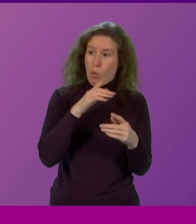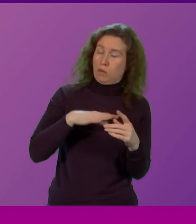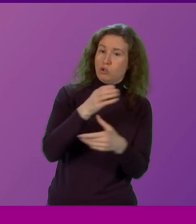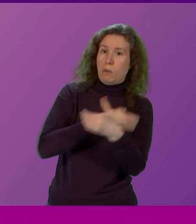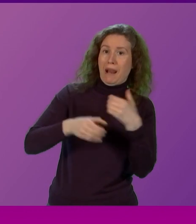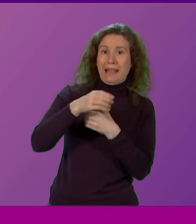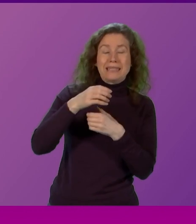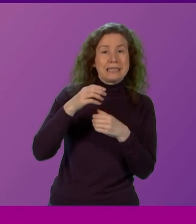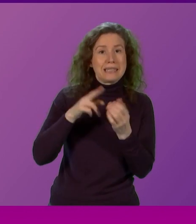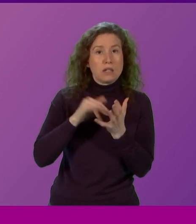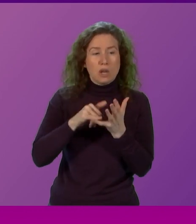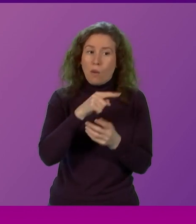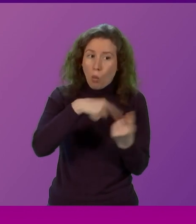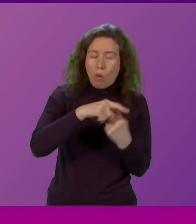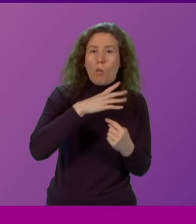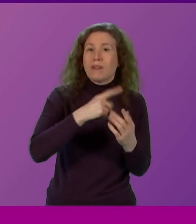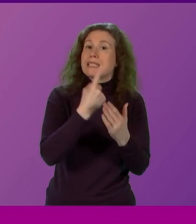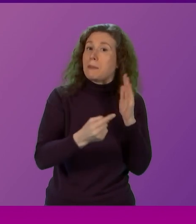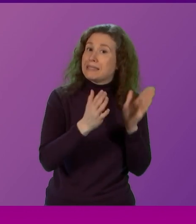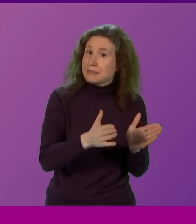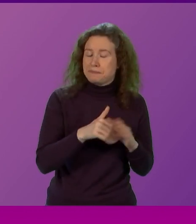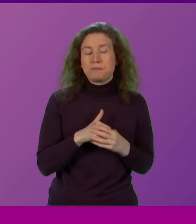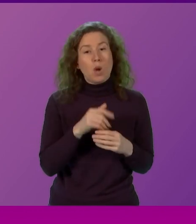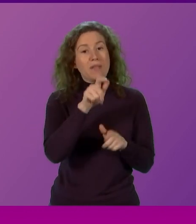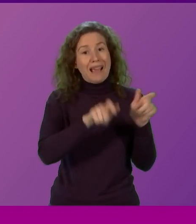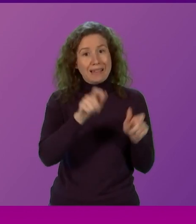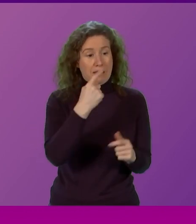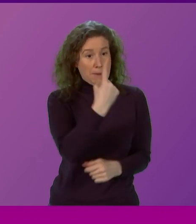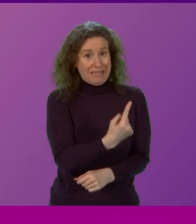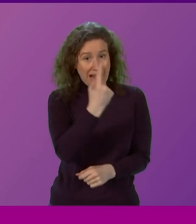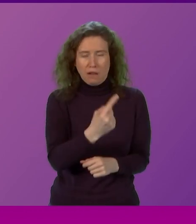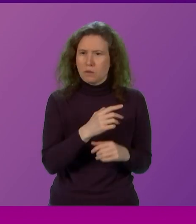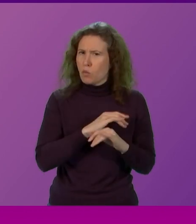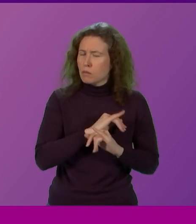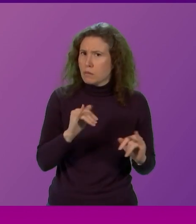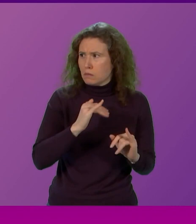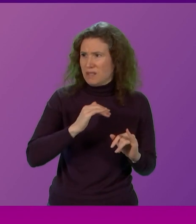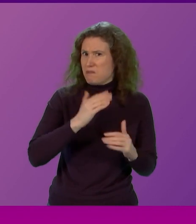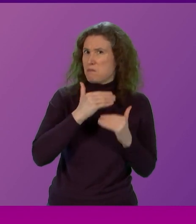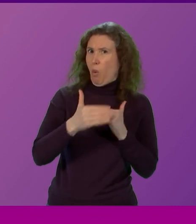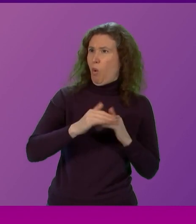is independence, and the candidates’ plans are even more reckless than Nicola Sturgeon’s